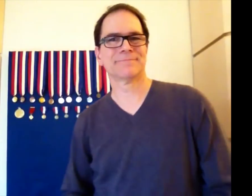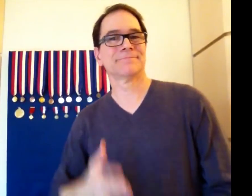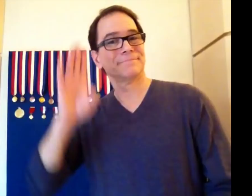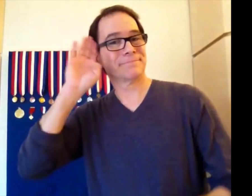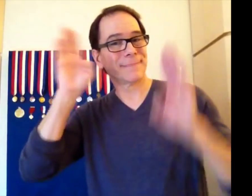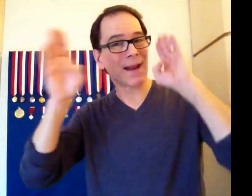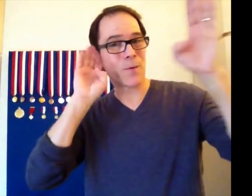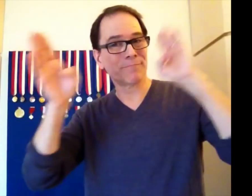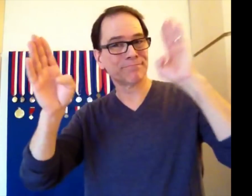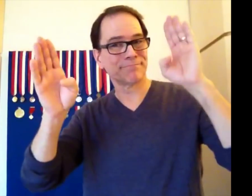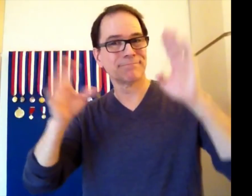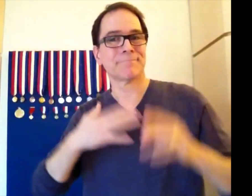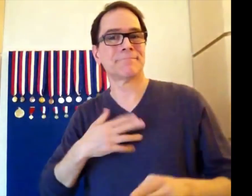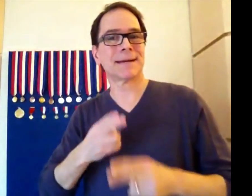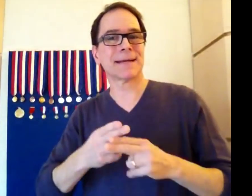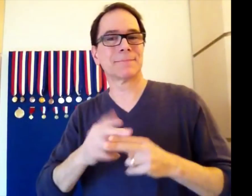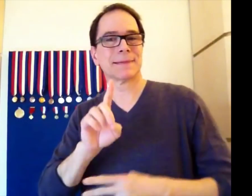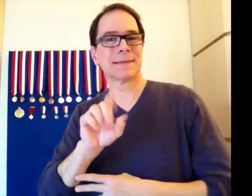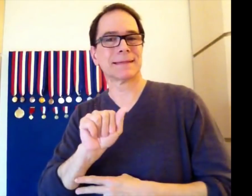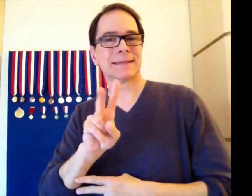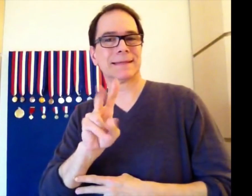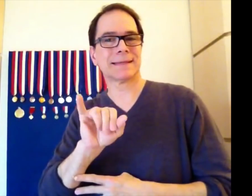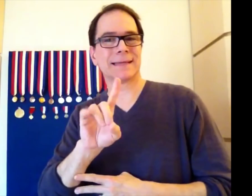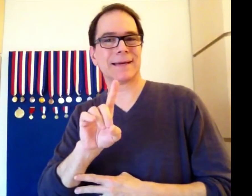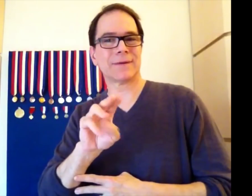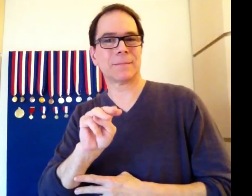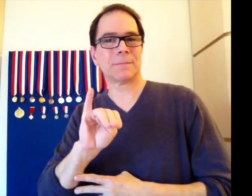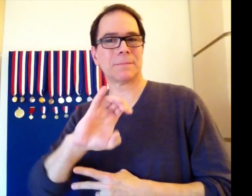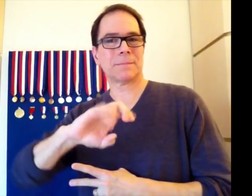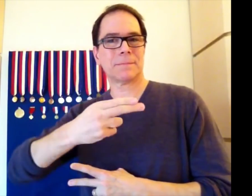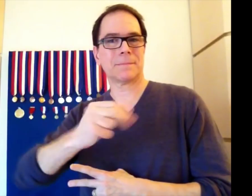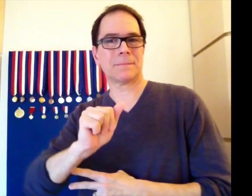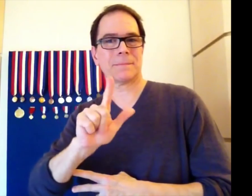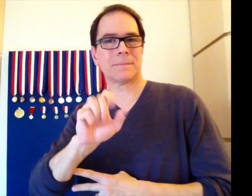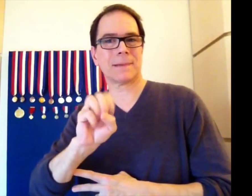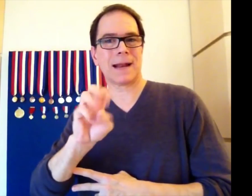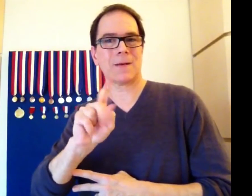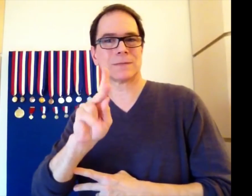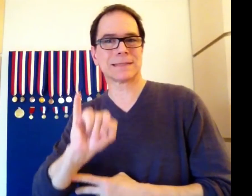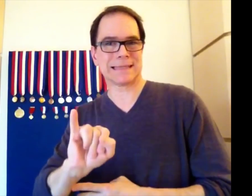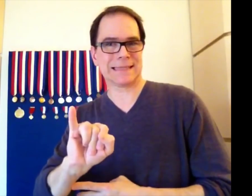Hi! I'm David Michalowski.